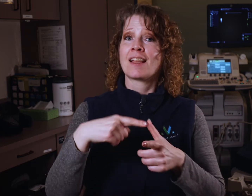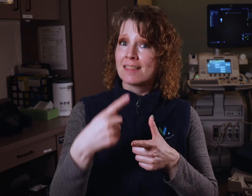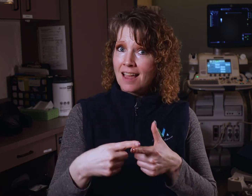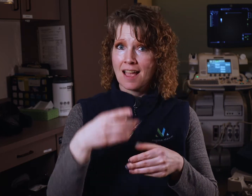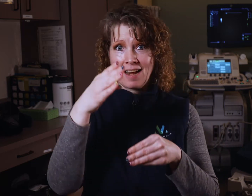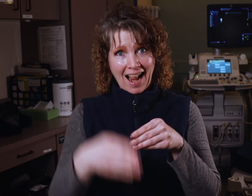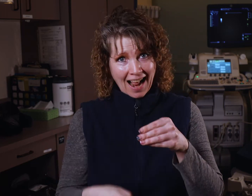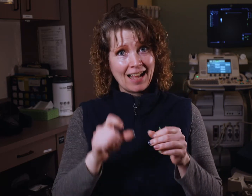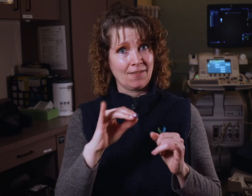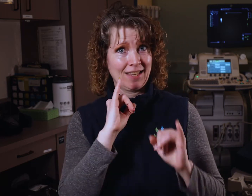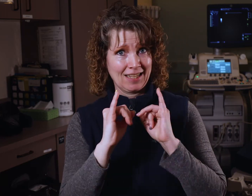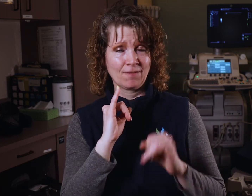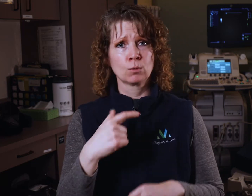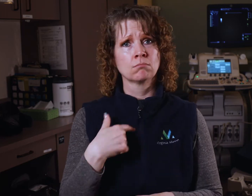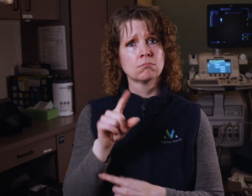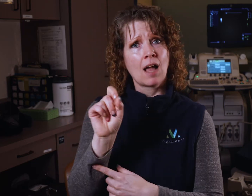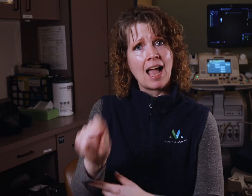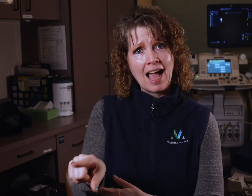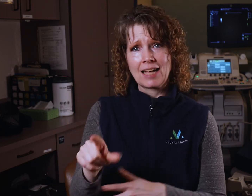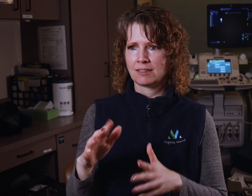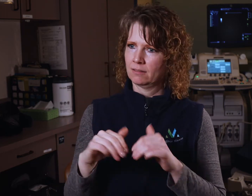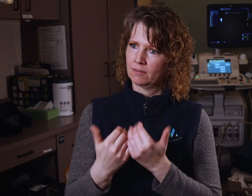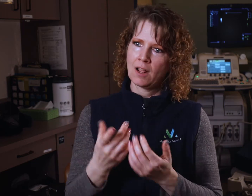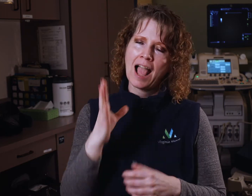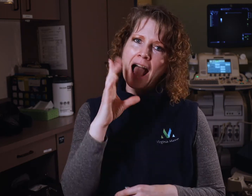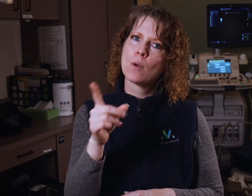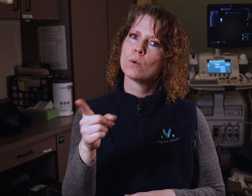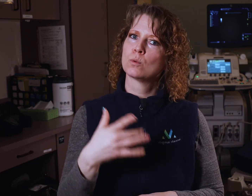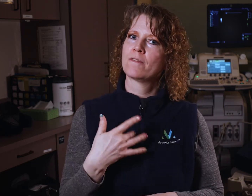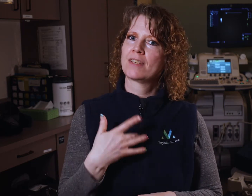experienced being on the job. At the end of the interview, I asked,